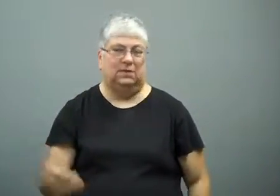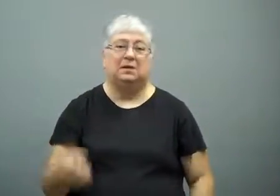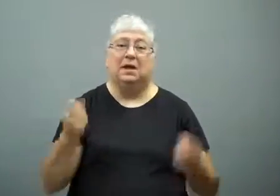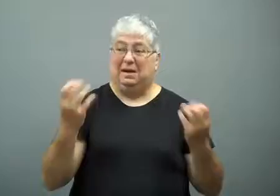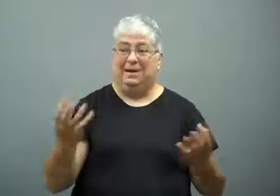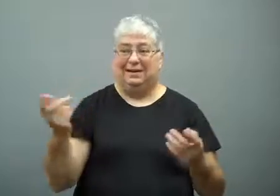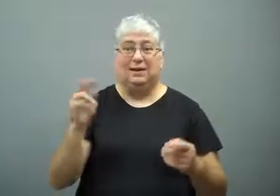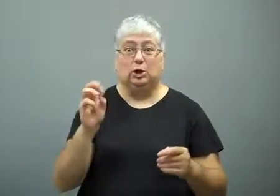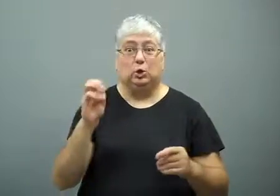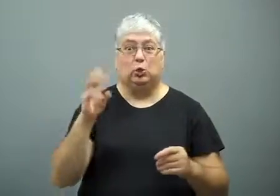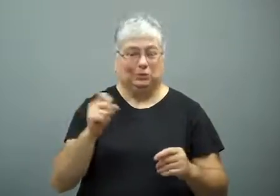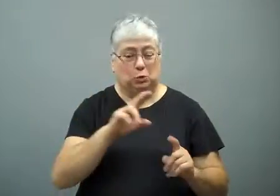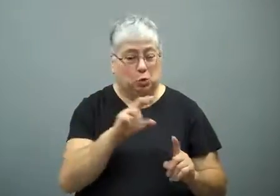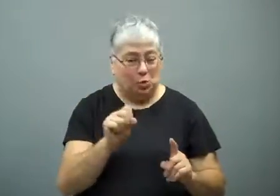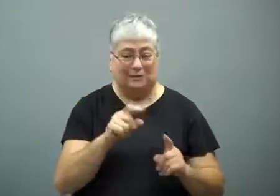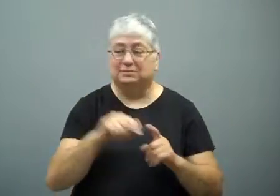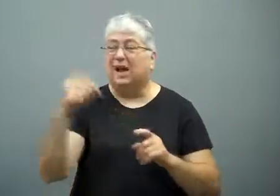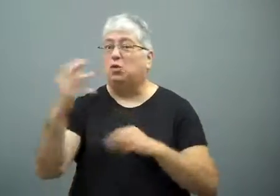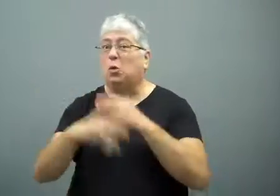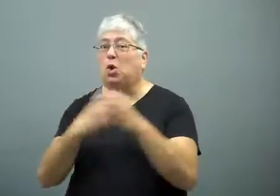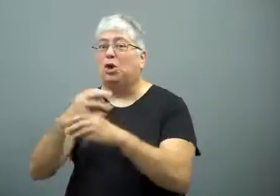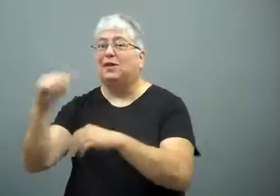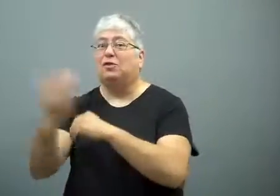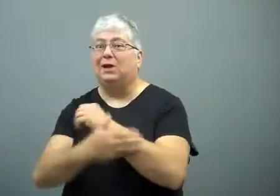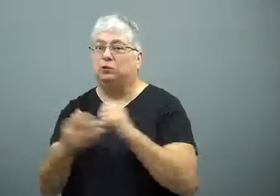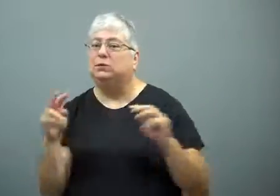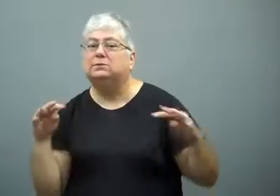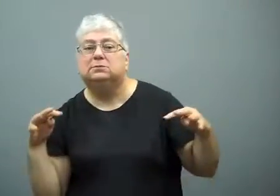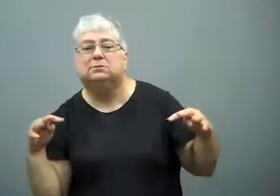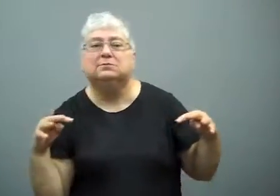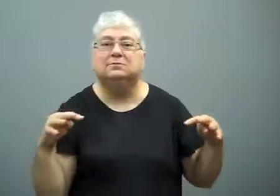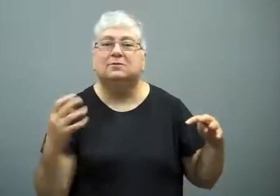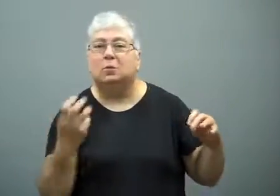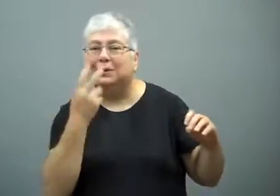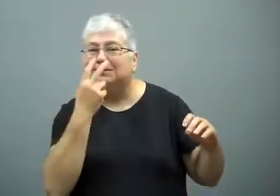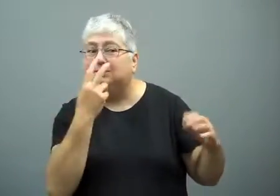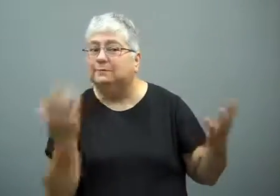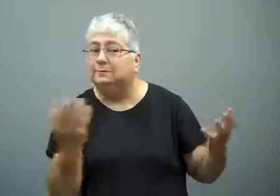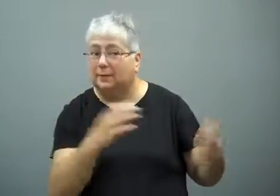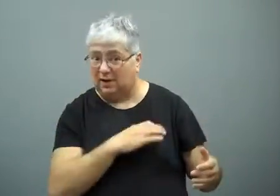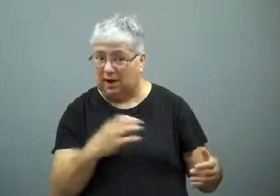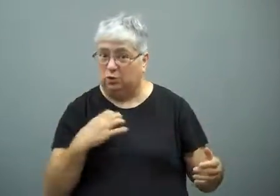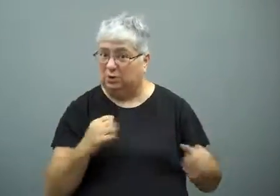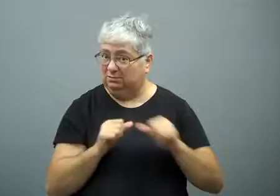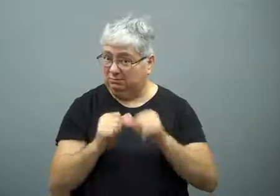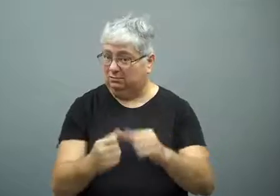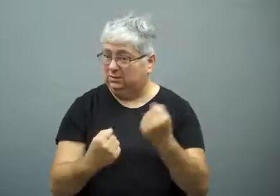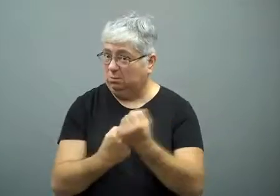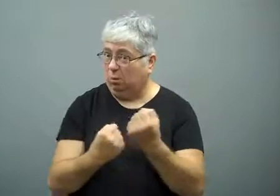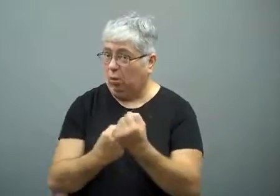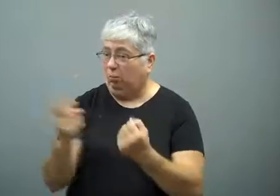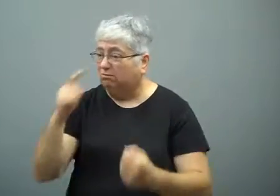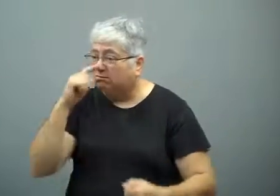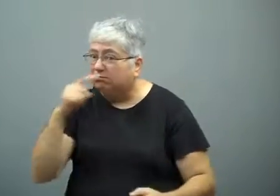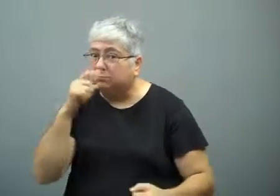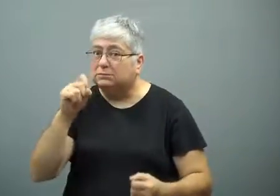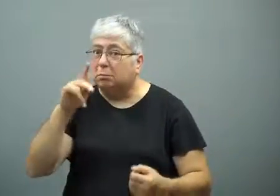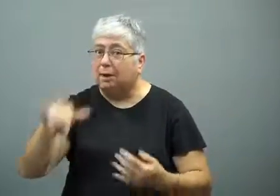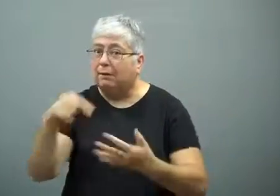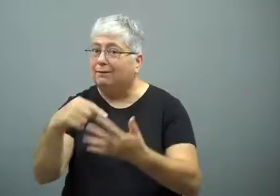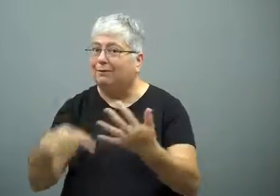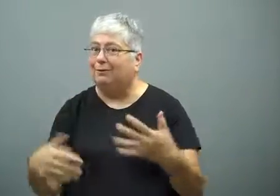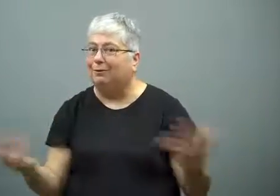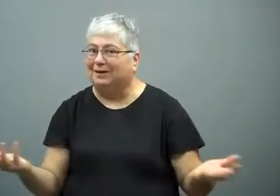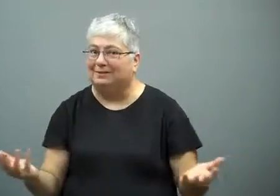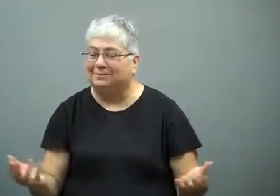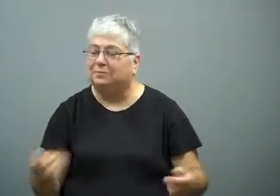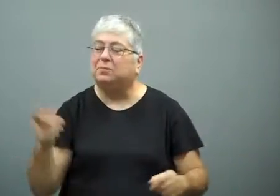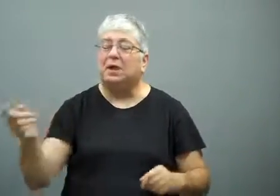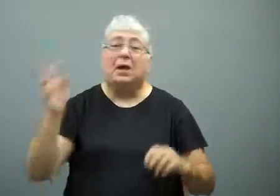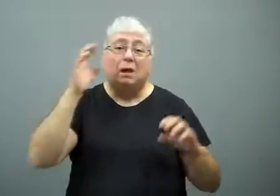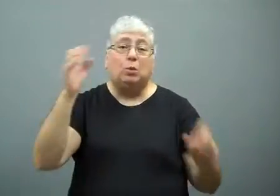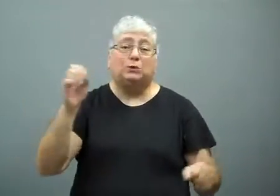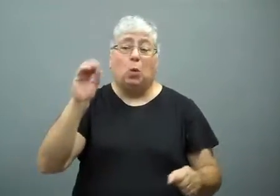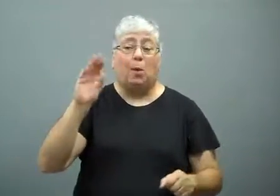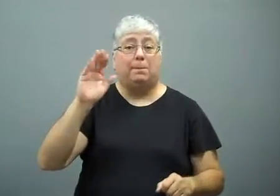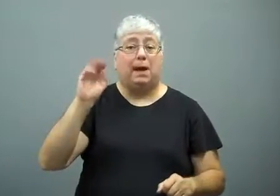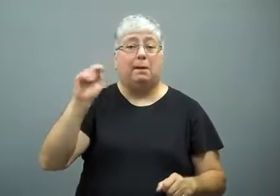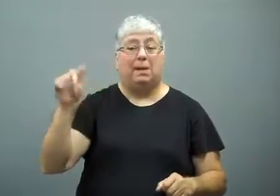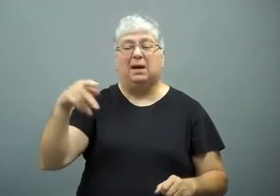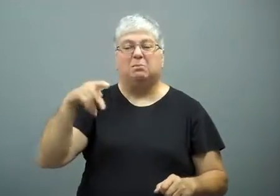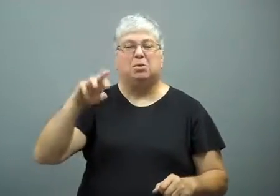National and international news services are watching the case.